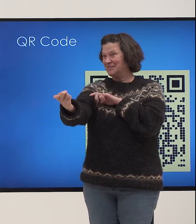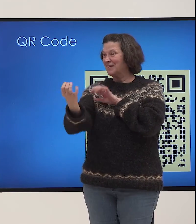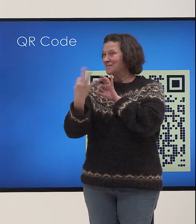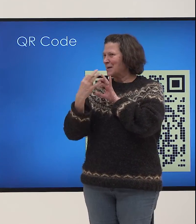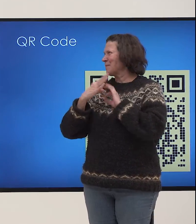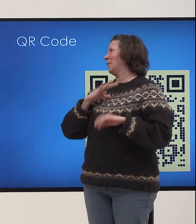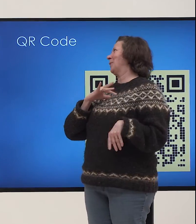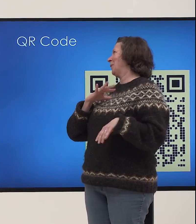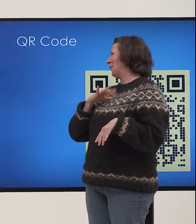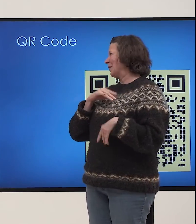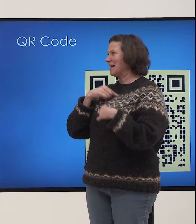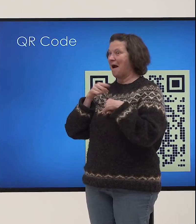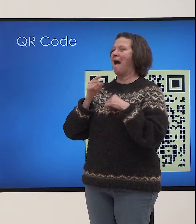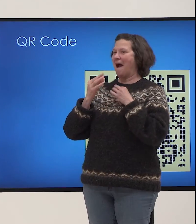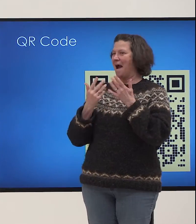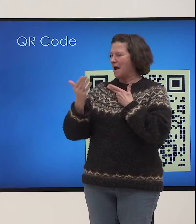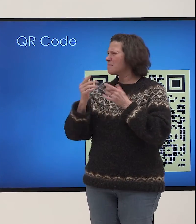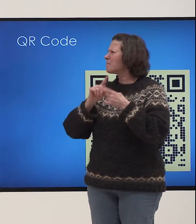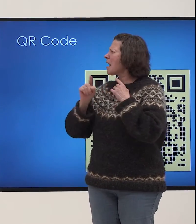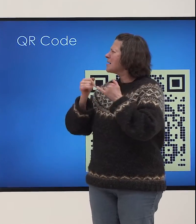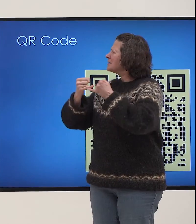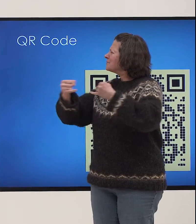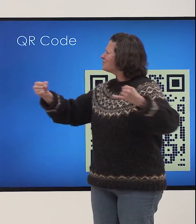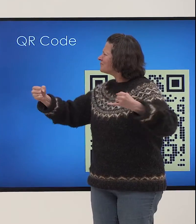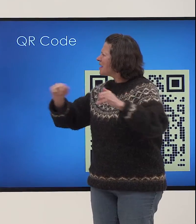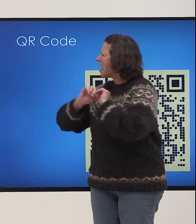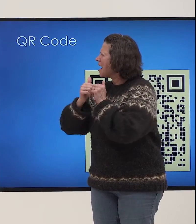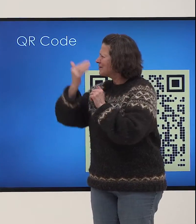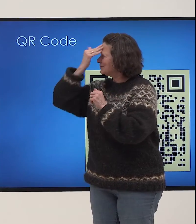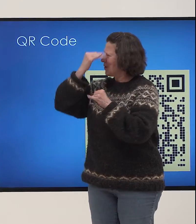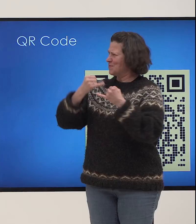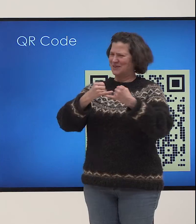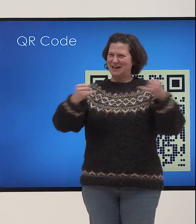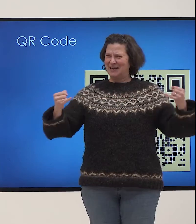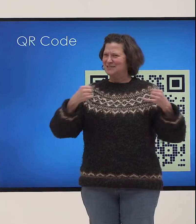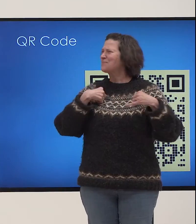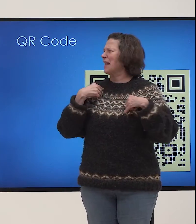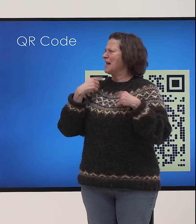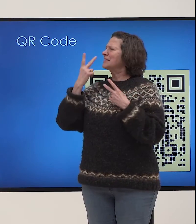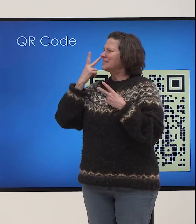and how you're able to engage the interpreters. But where is the boundary? Where is the, you know,